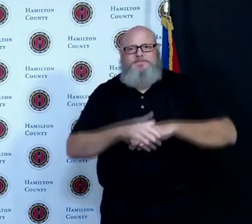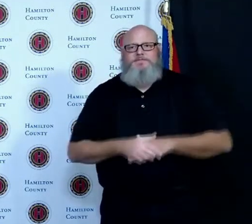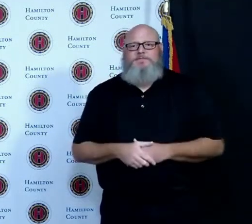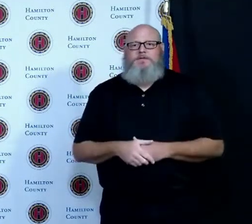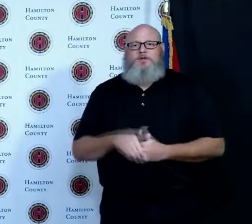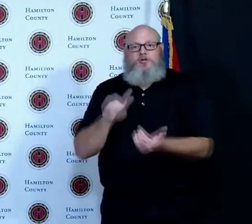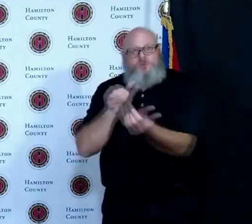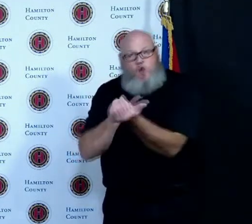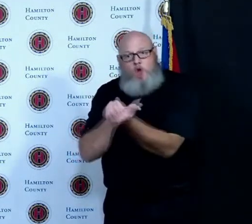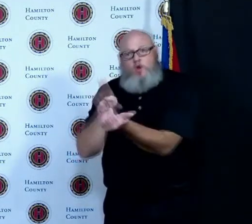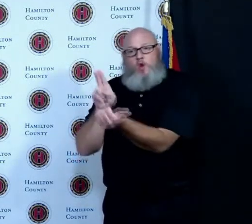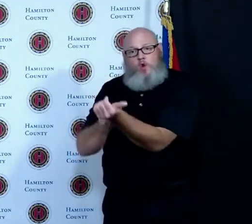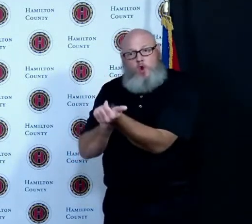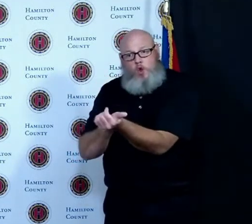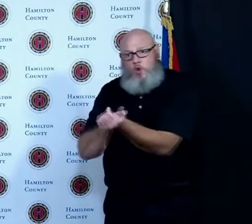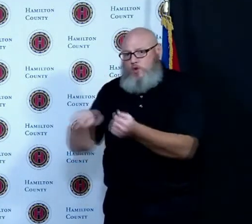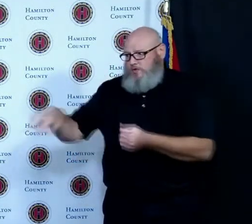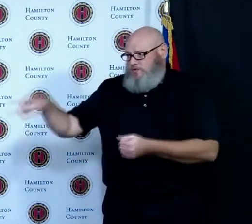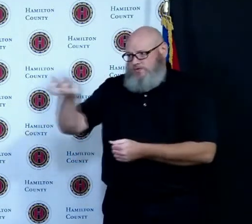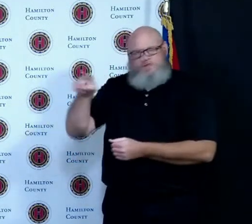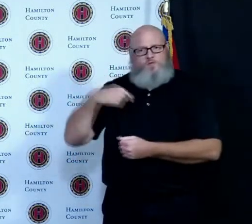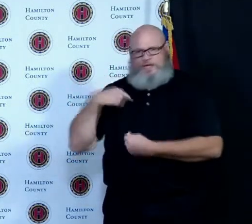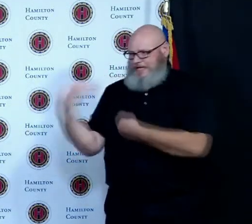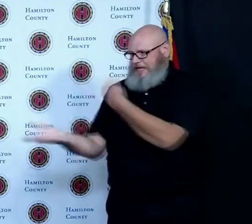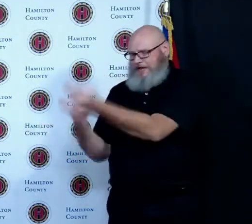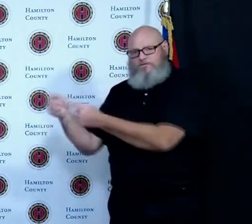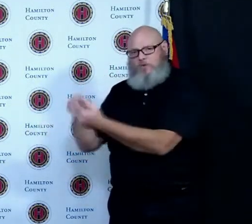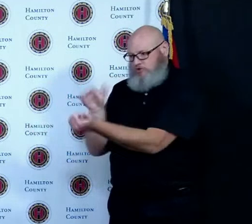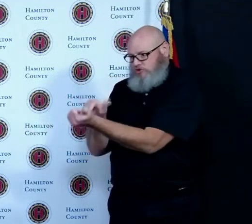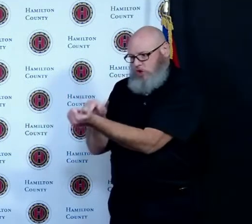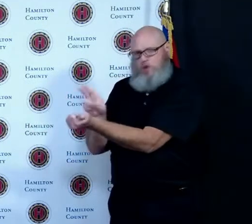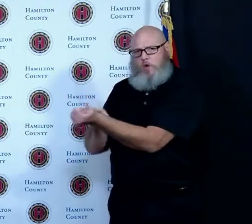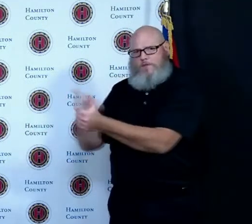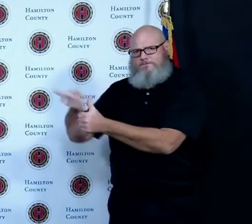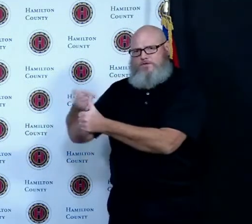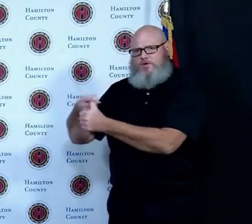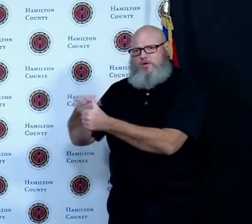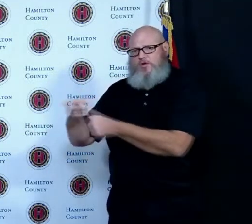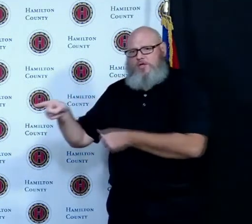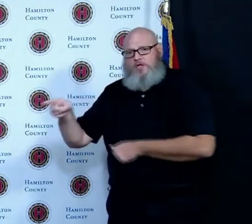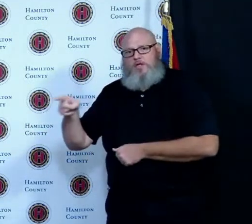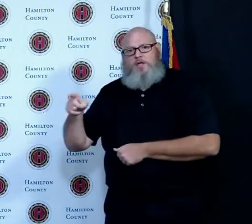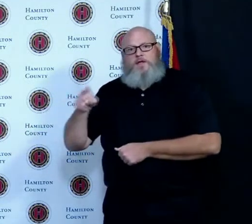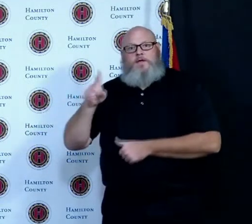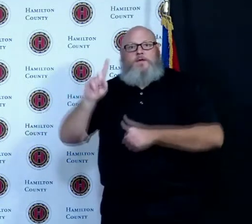are as we've mentioned before emergency responders in this community are getting vaccinated but we